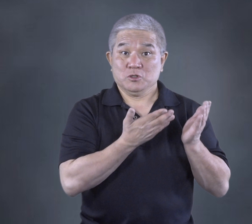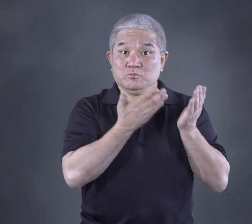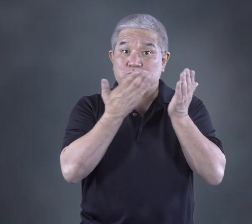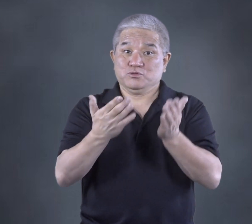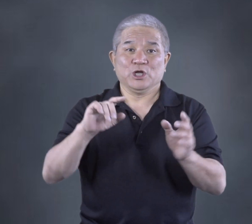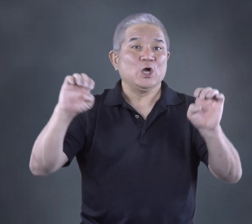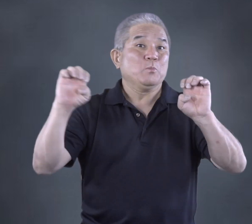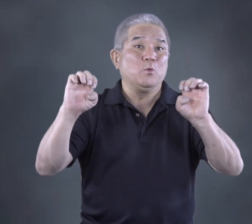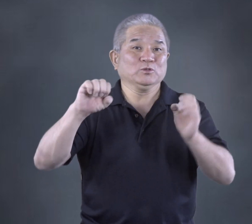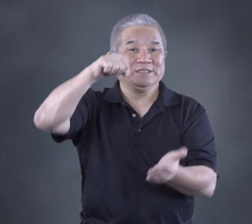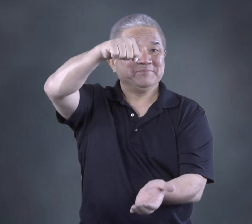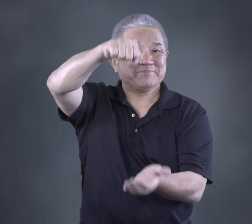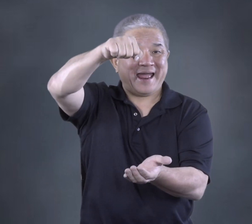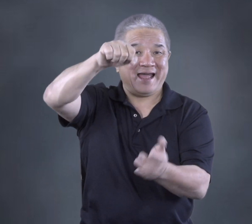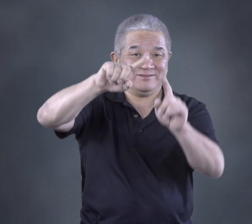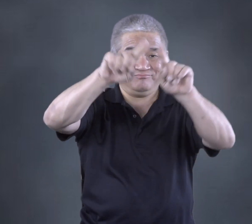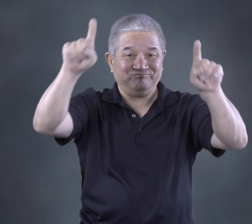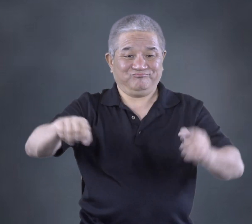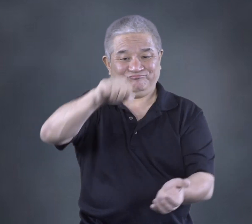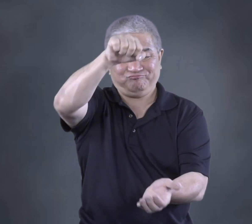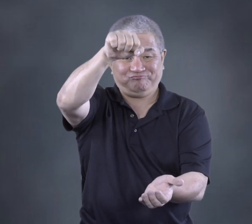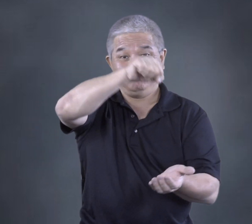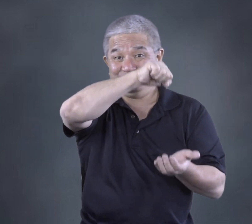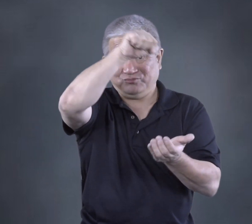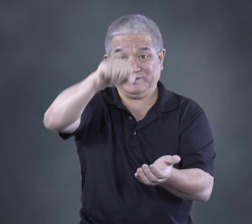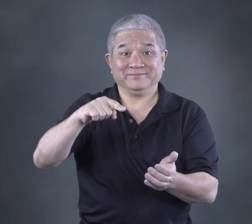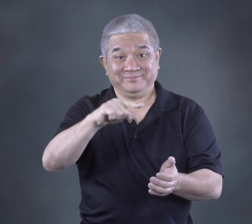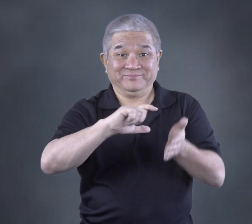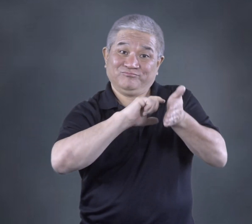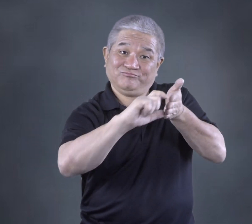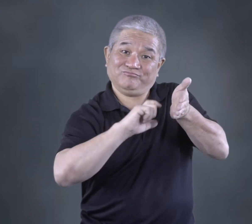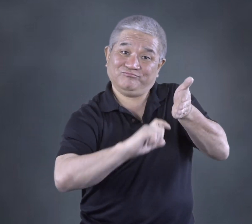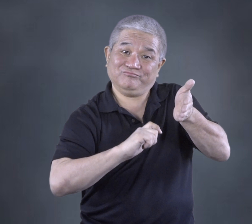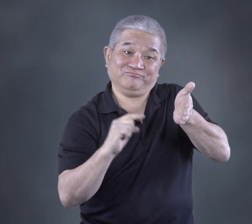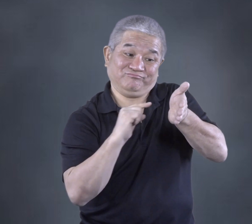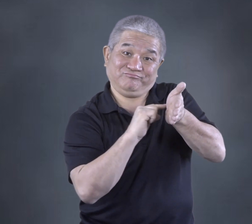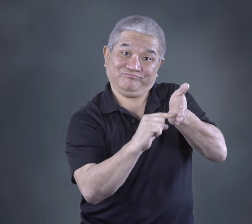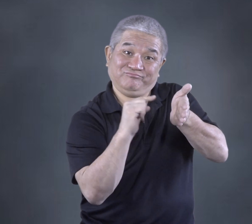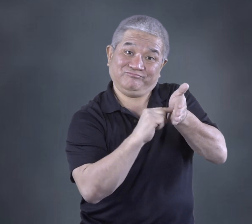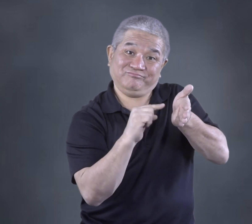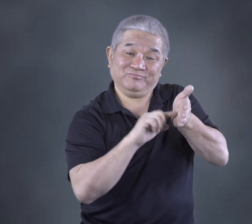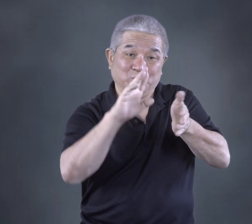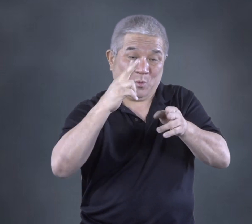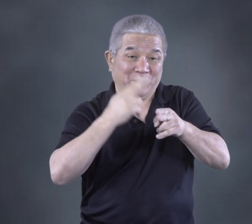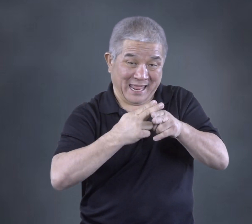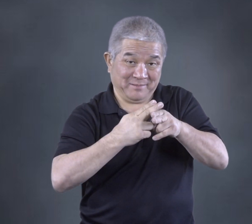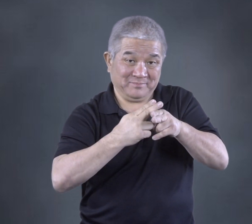Bring an emergency bag. Label the bag with your name,